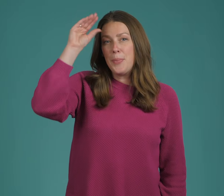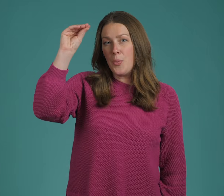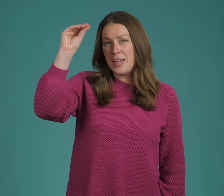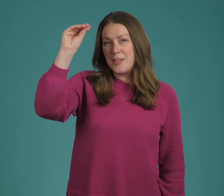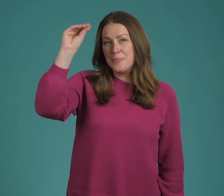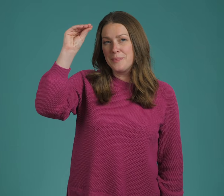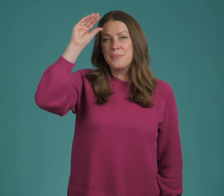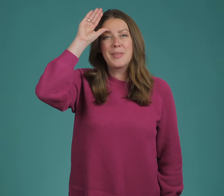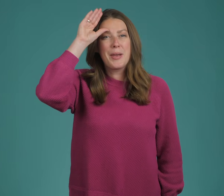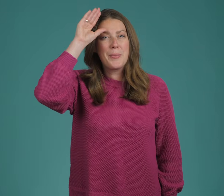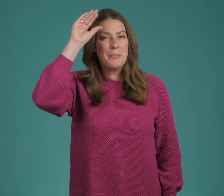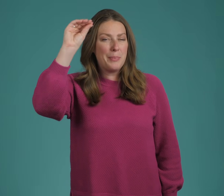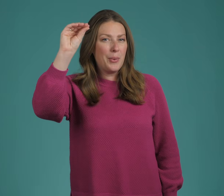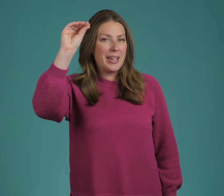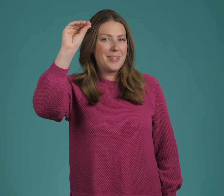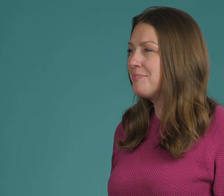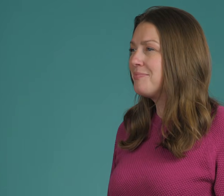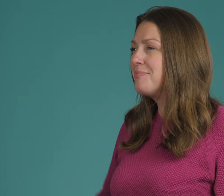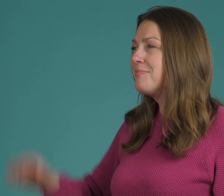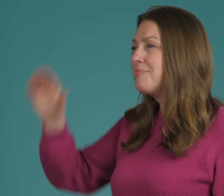Boy. Boy.